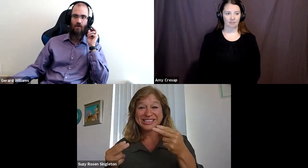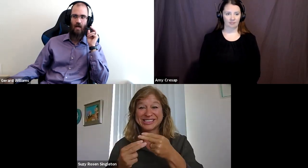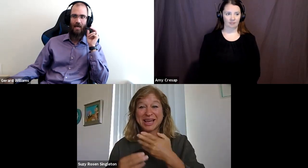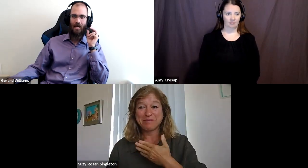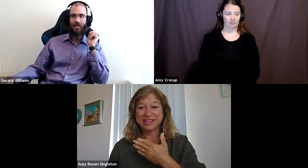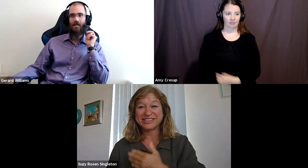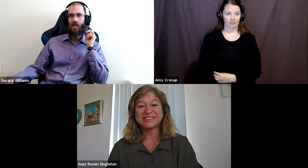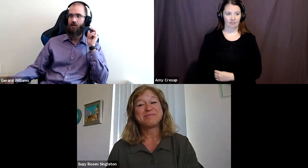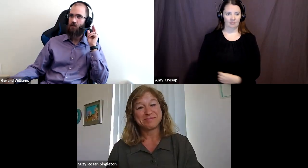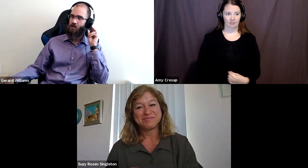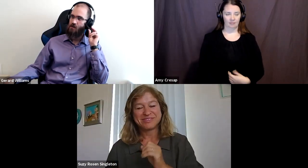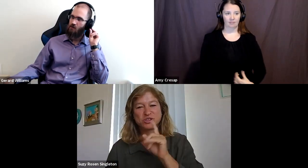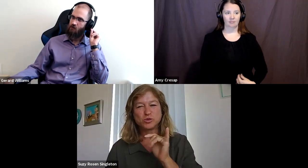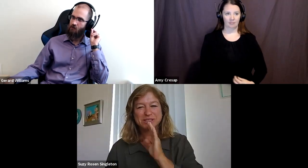Thank you, Diane. Next slide please.